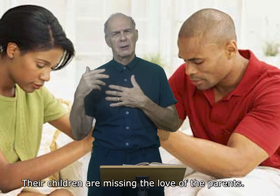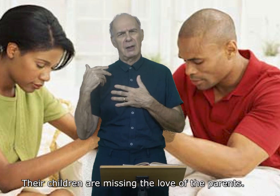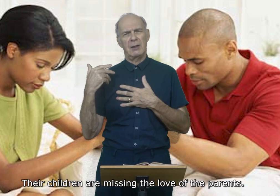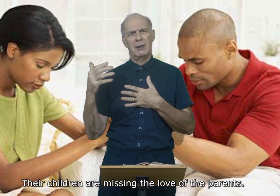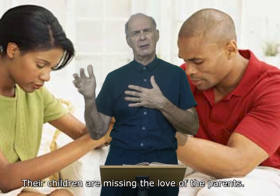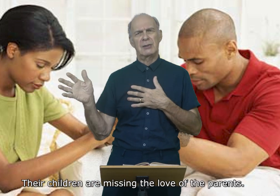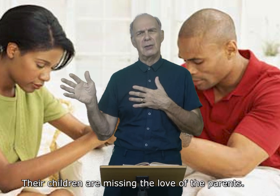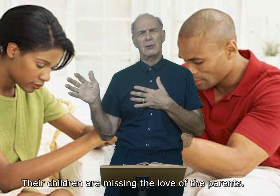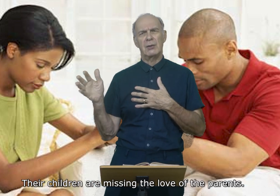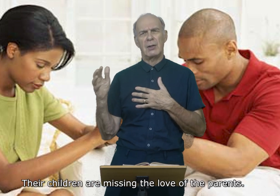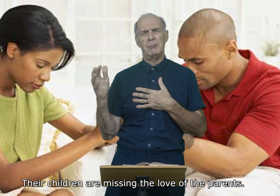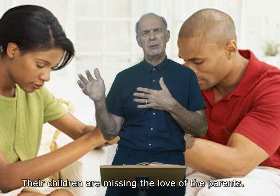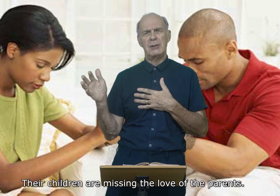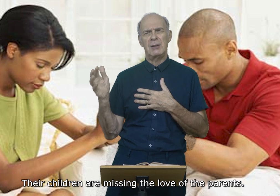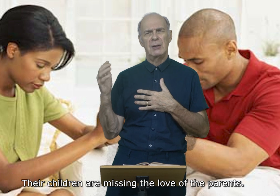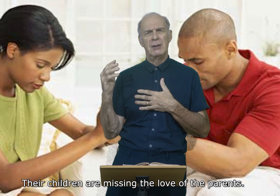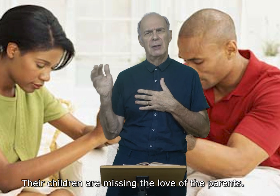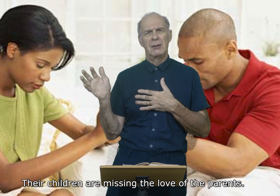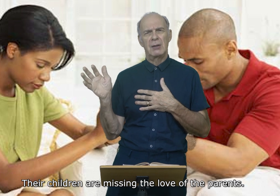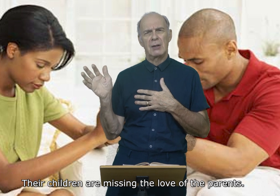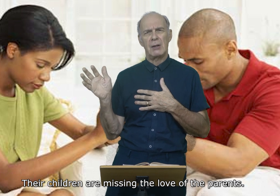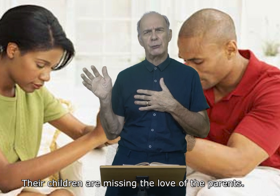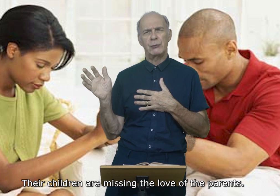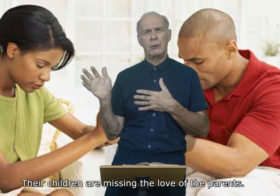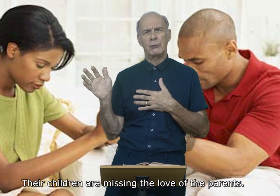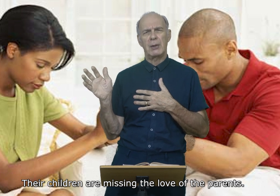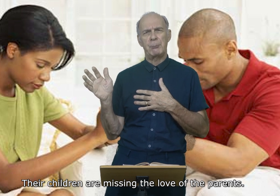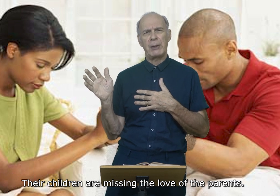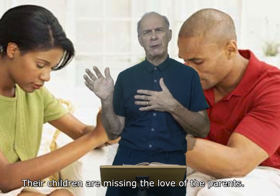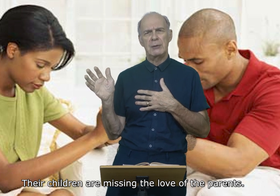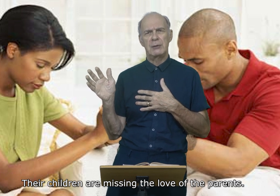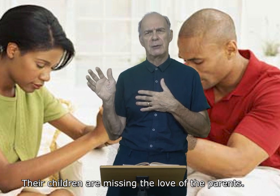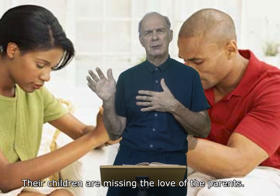Their children are missing the love of the parents.